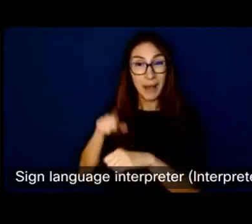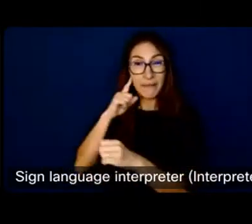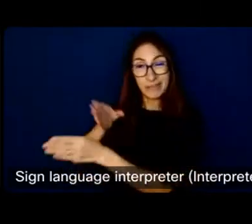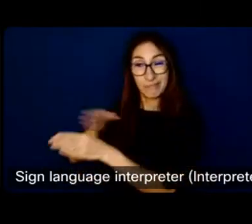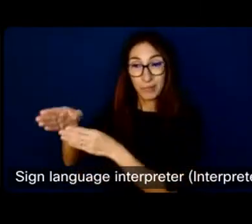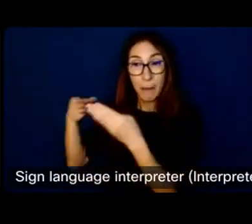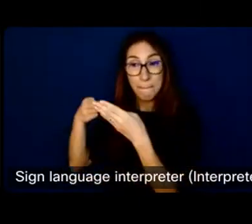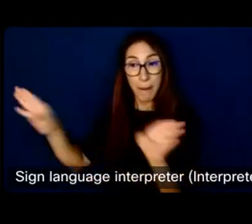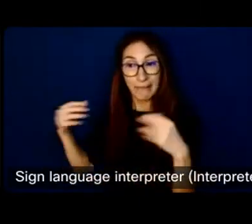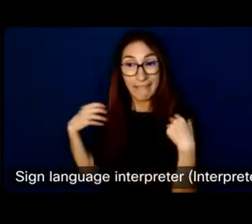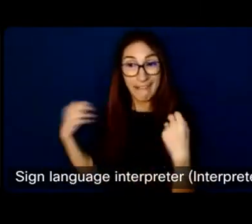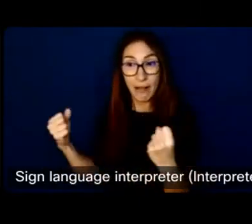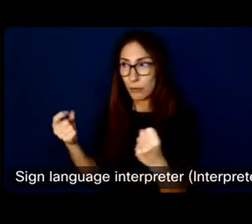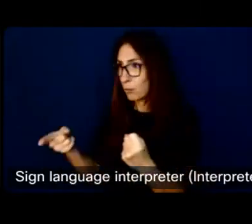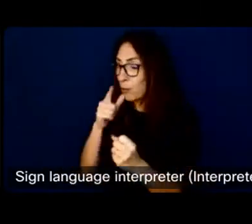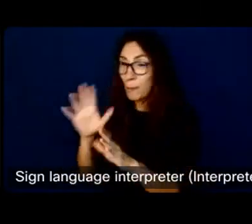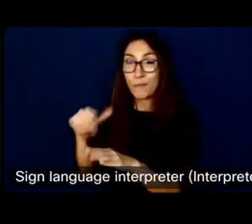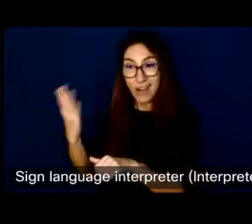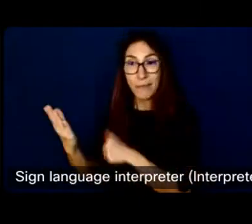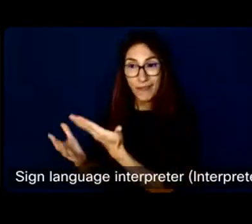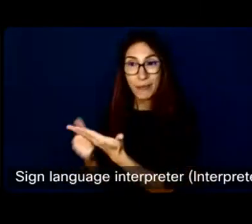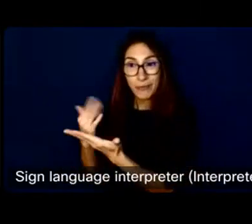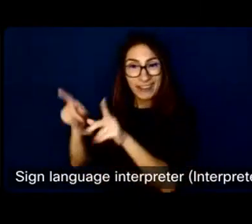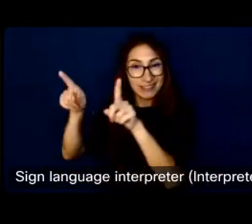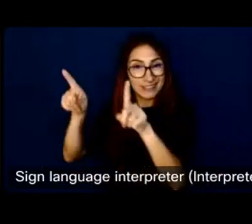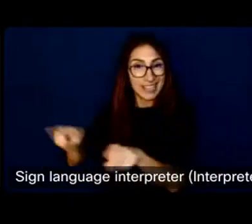right? So you can have a pulse on what's happening and what may